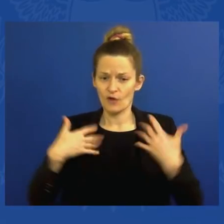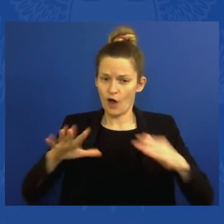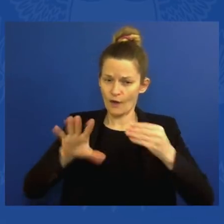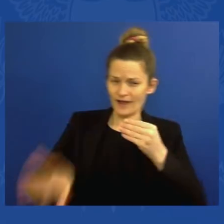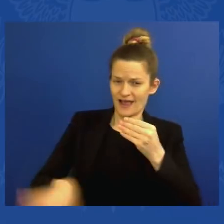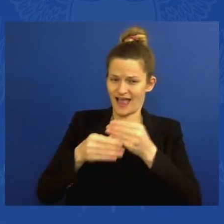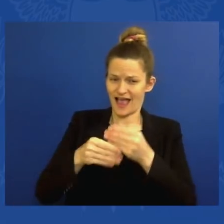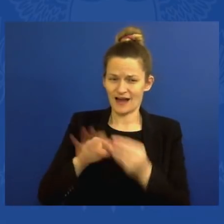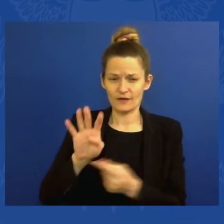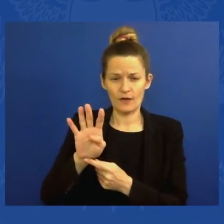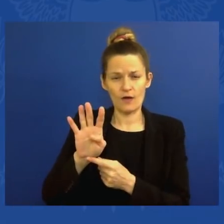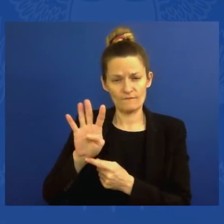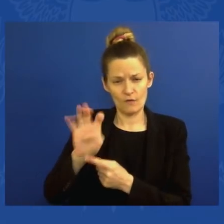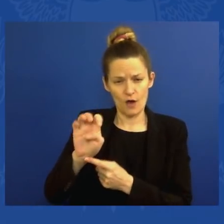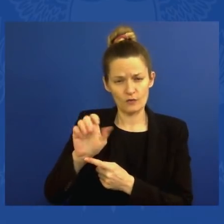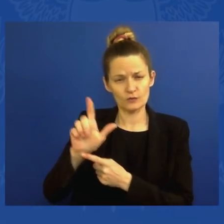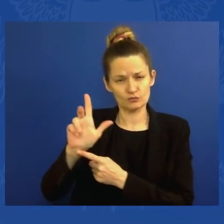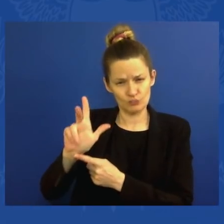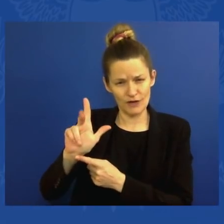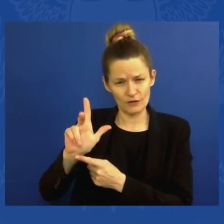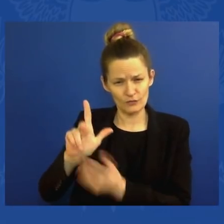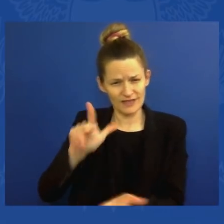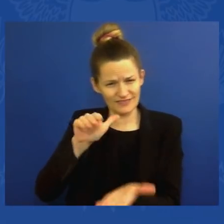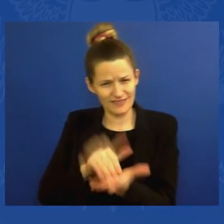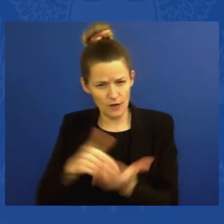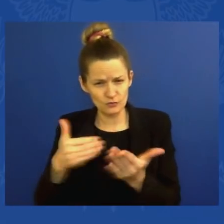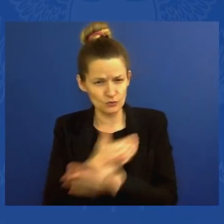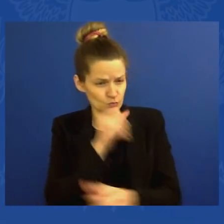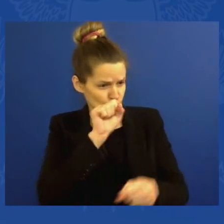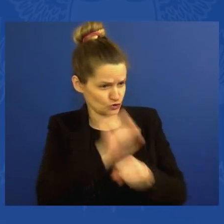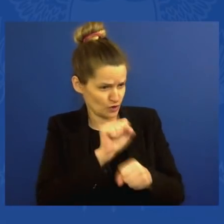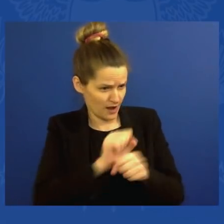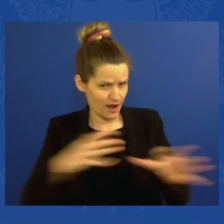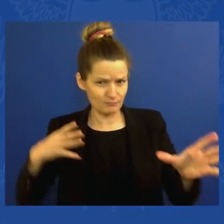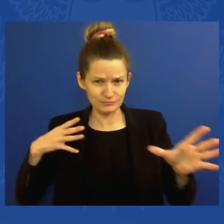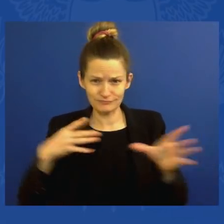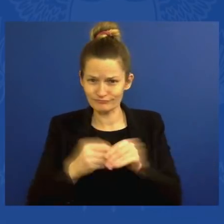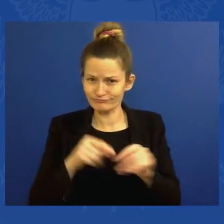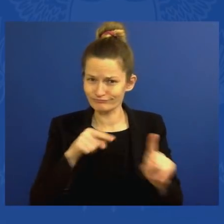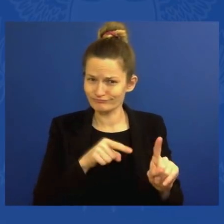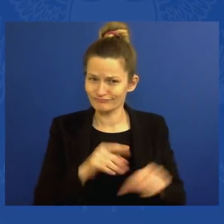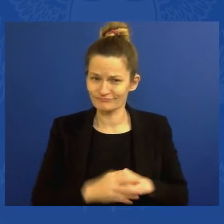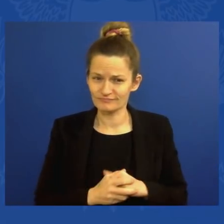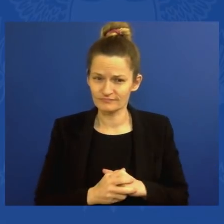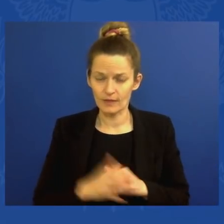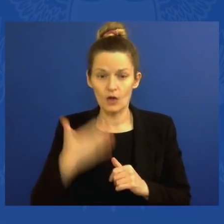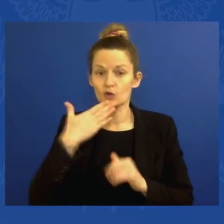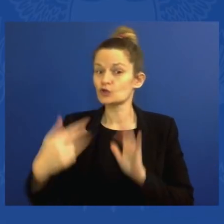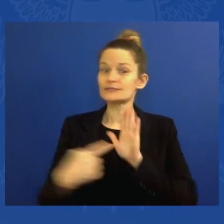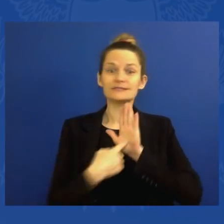A good example of this success is Siemens USA. Siemens U.S.A. is a global leader in innovative